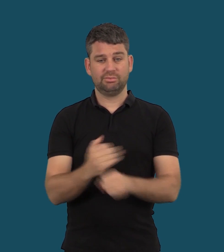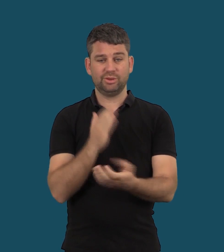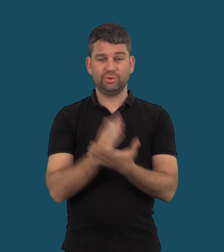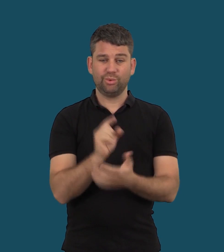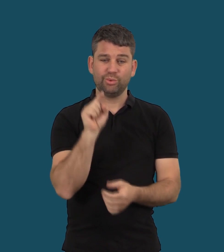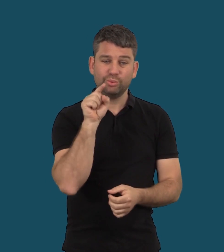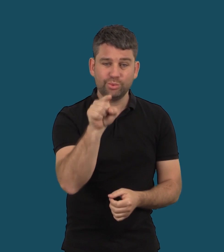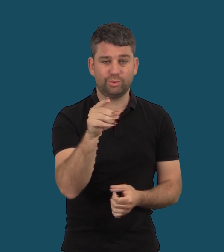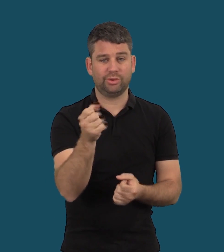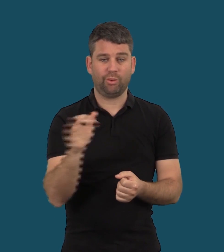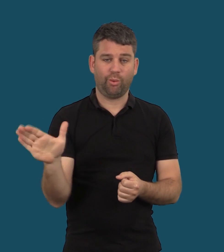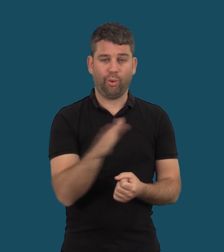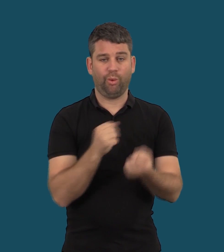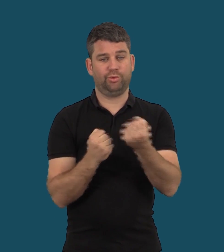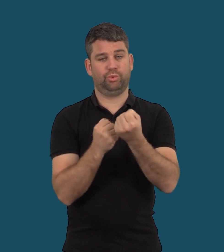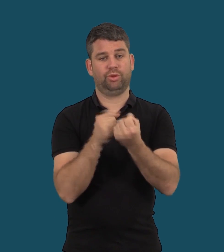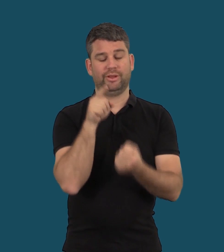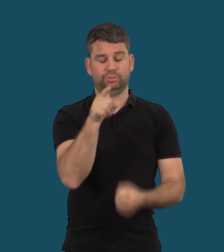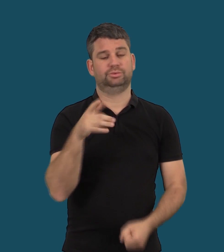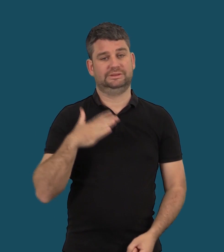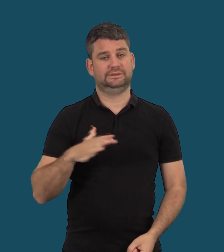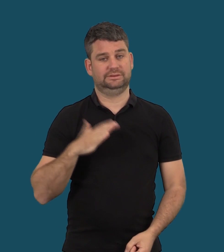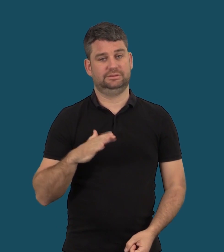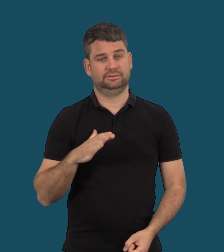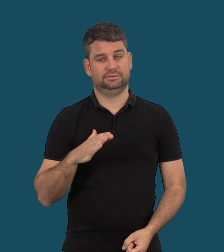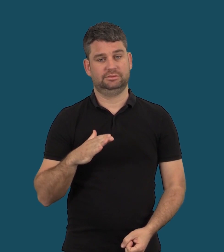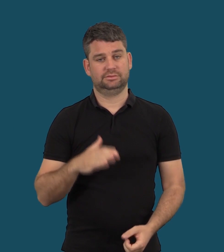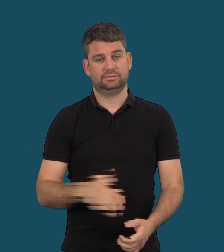Make sure you get all the support you need.